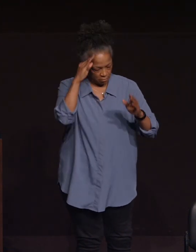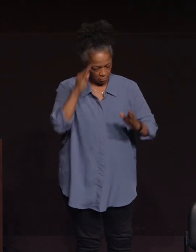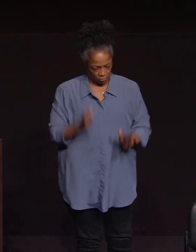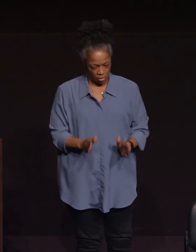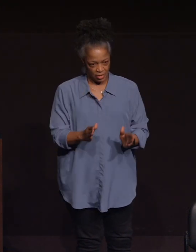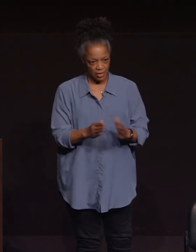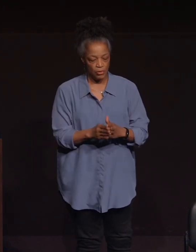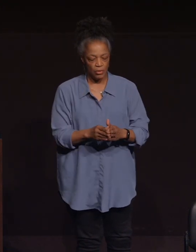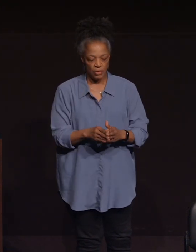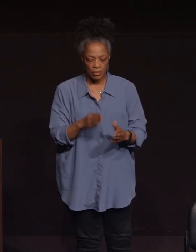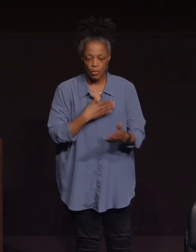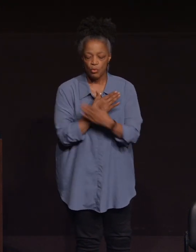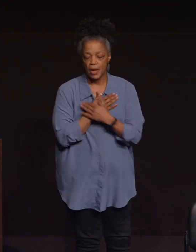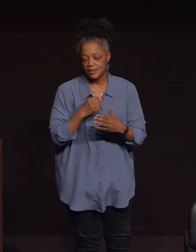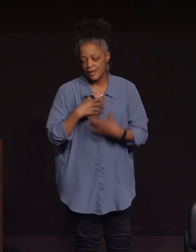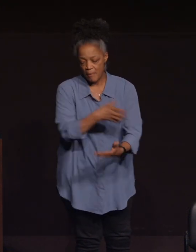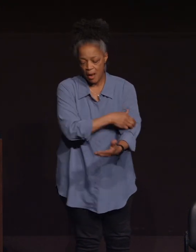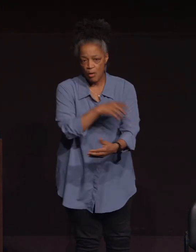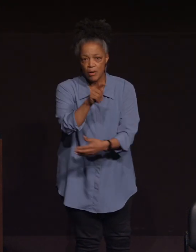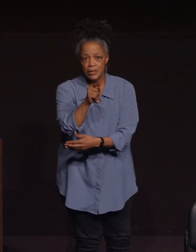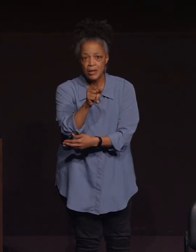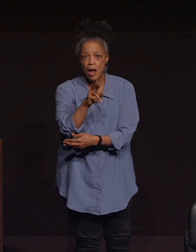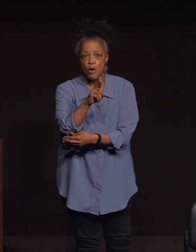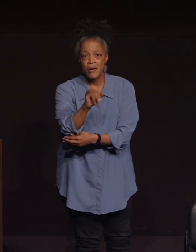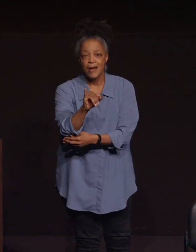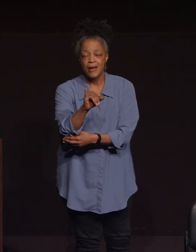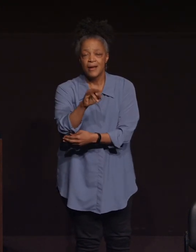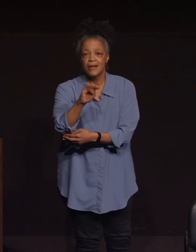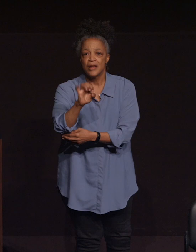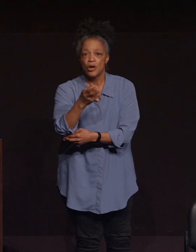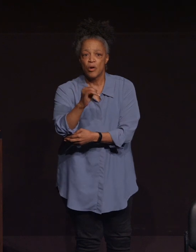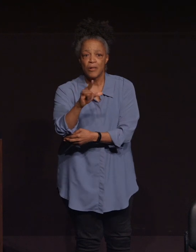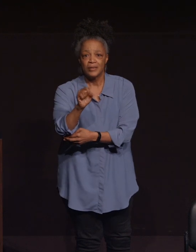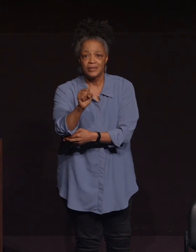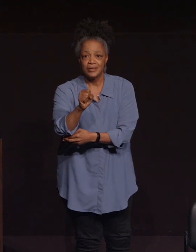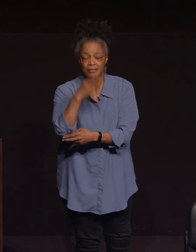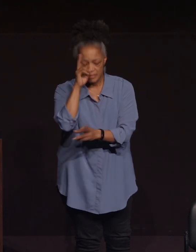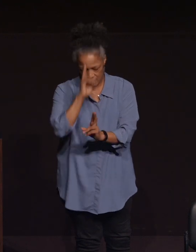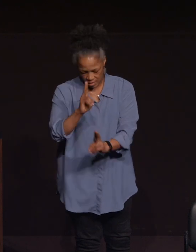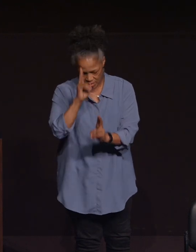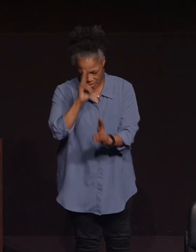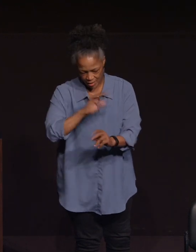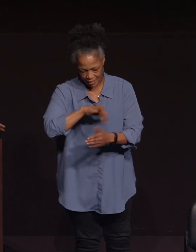Rest in power, Tyre Nichols. Ashay.